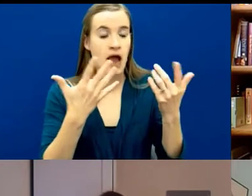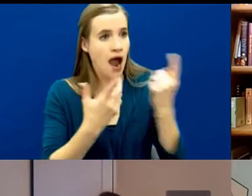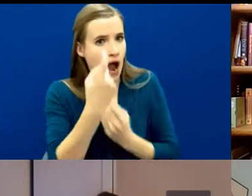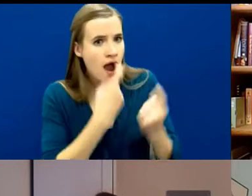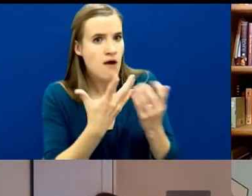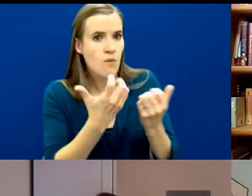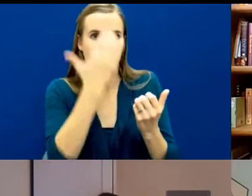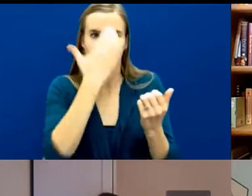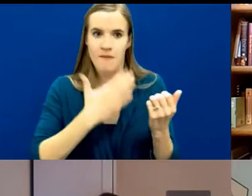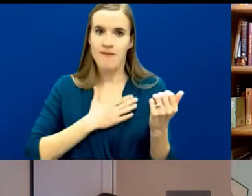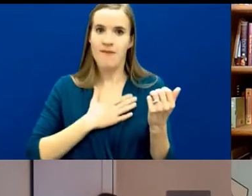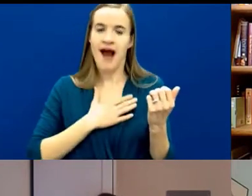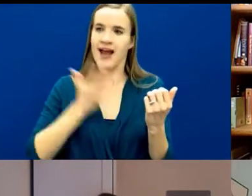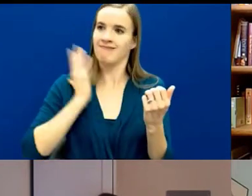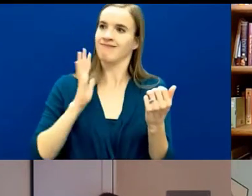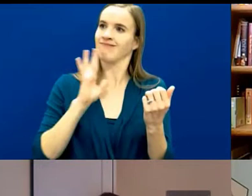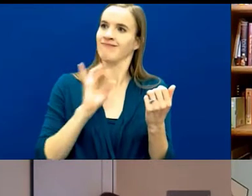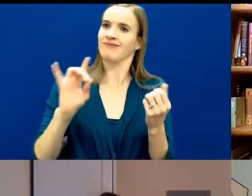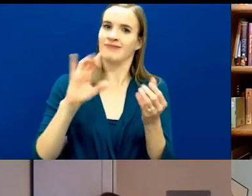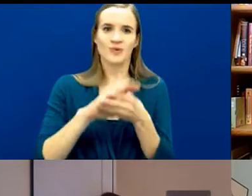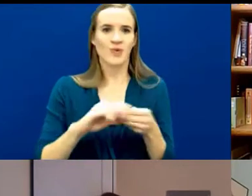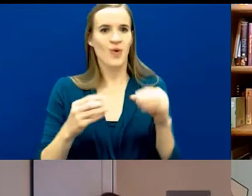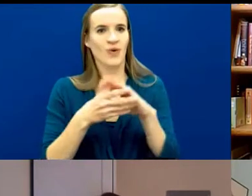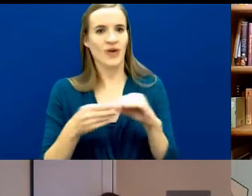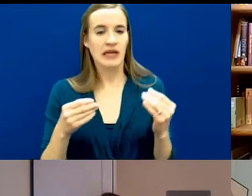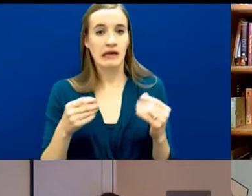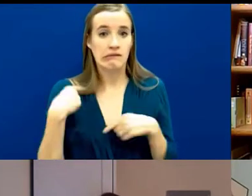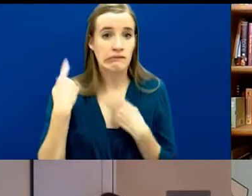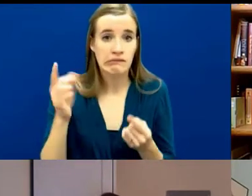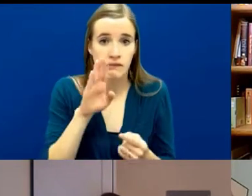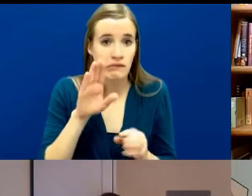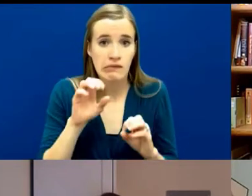year old perspective, nobody else had ever asked me before. So I was really,